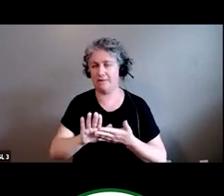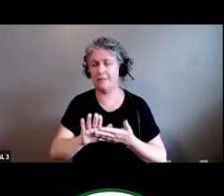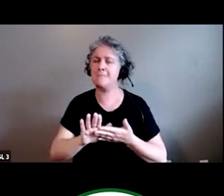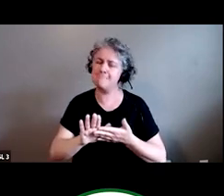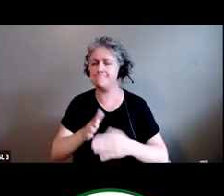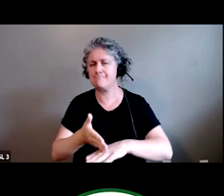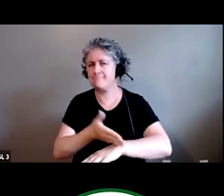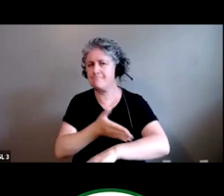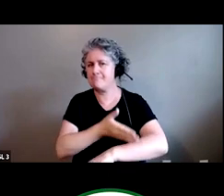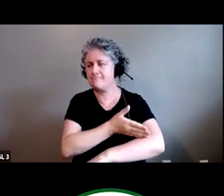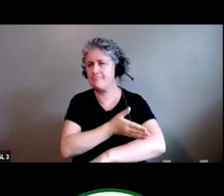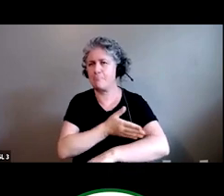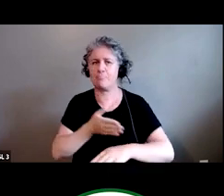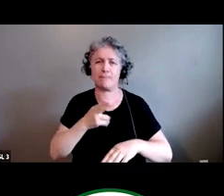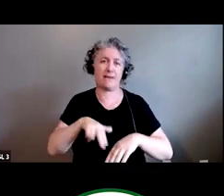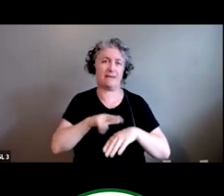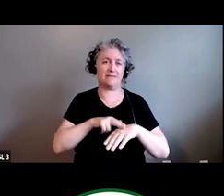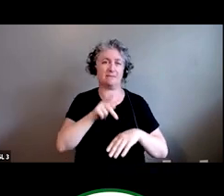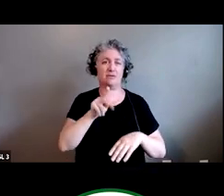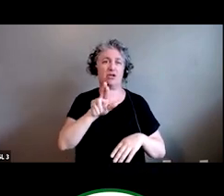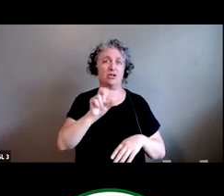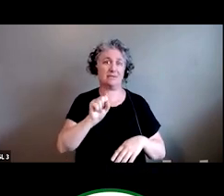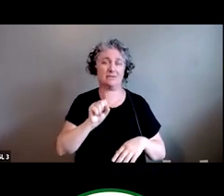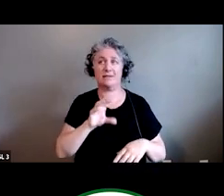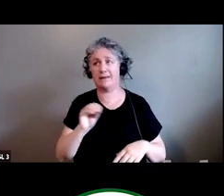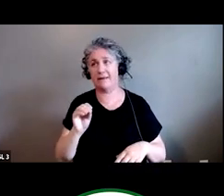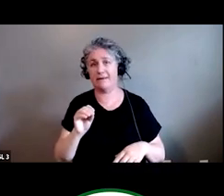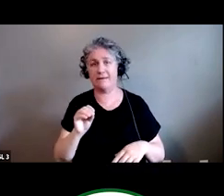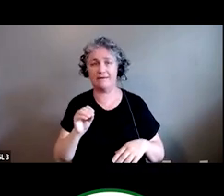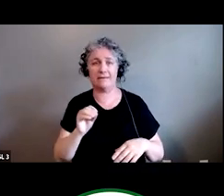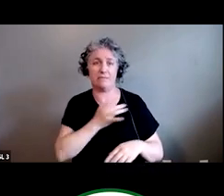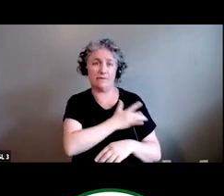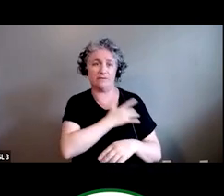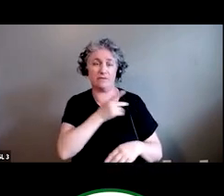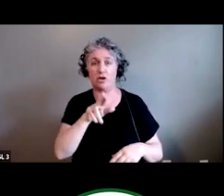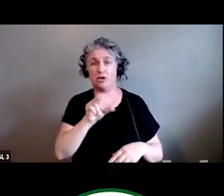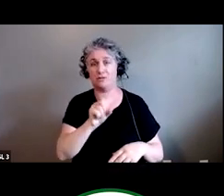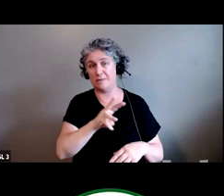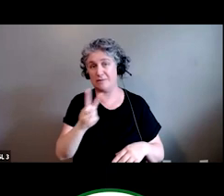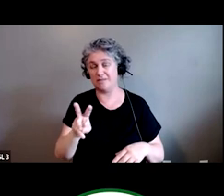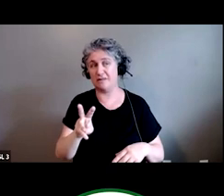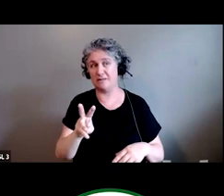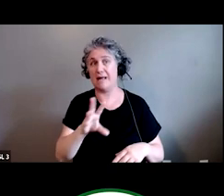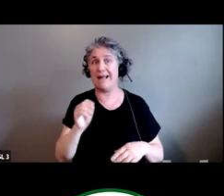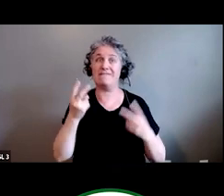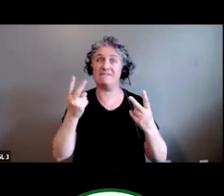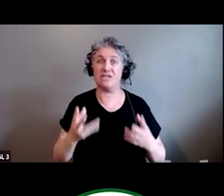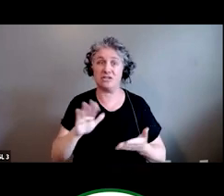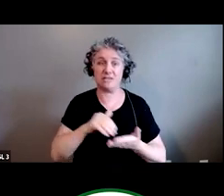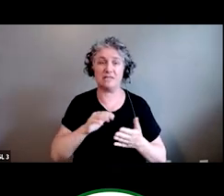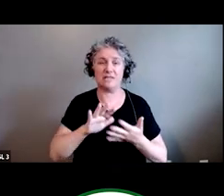On our national parks and parks, like websites and information and the vis. To centers as